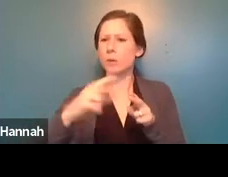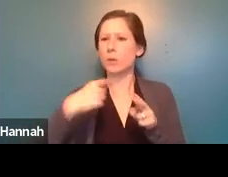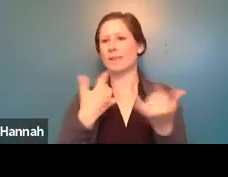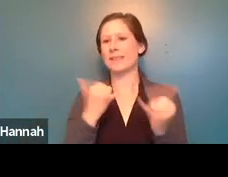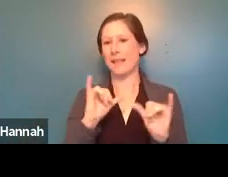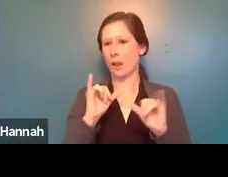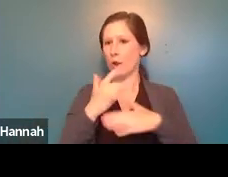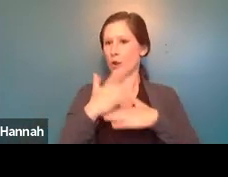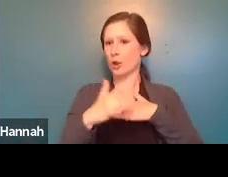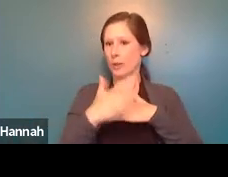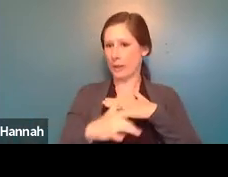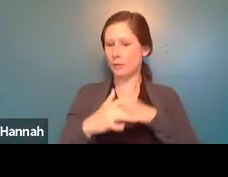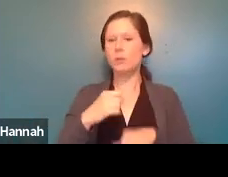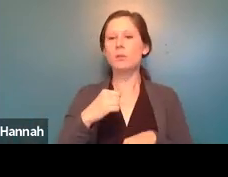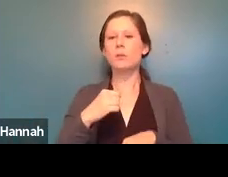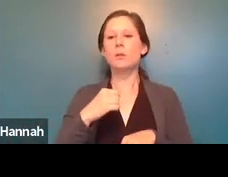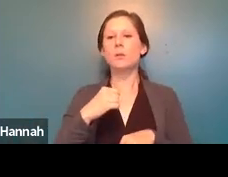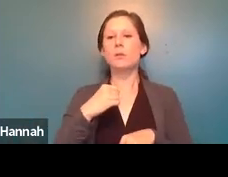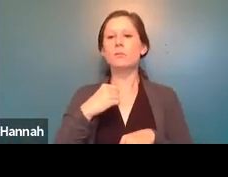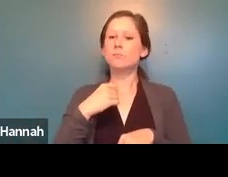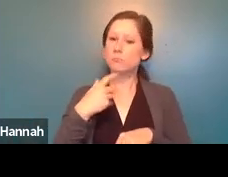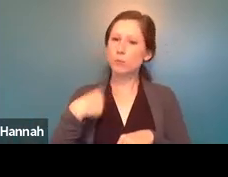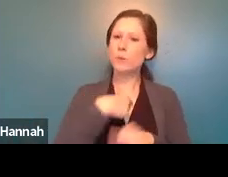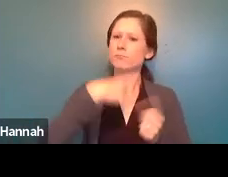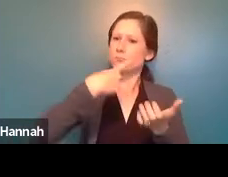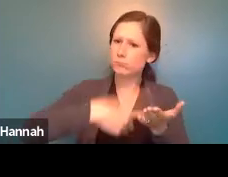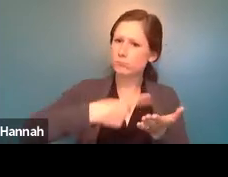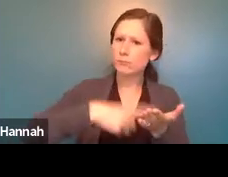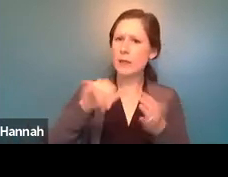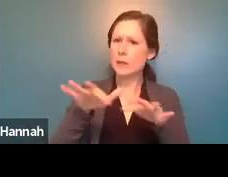how to make sure that that space to to help people see